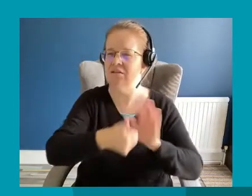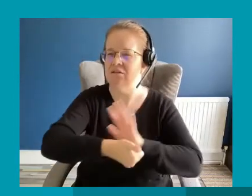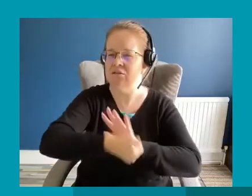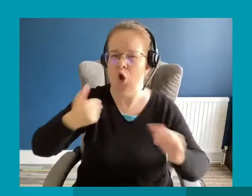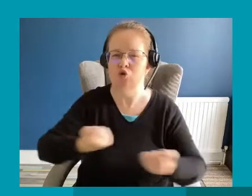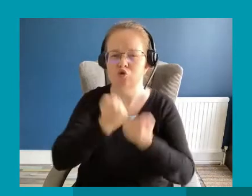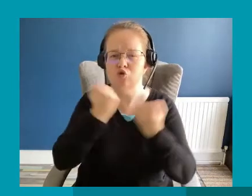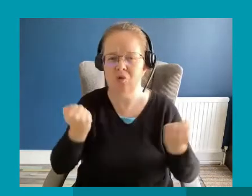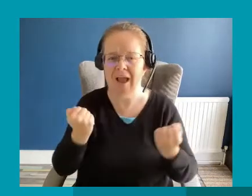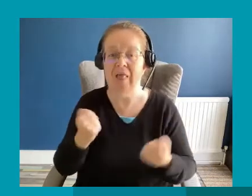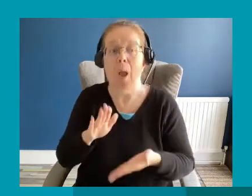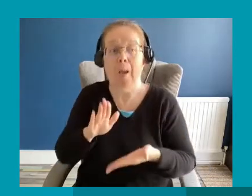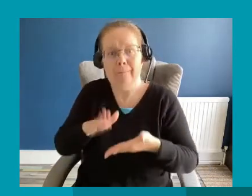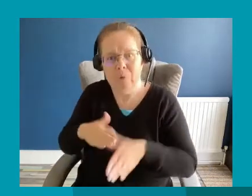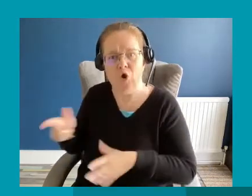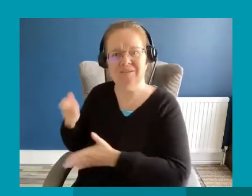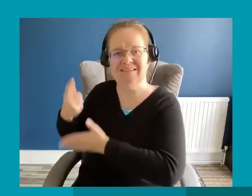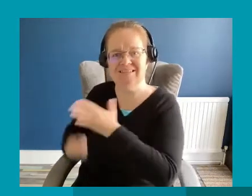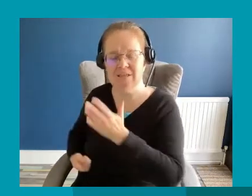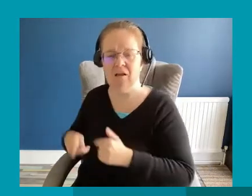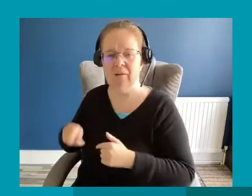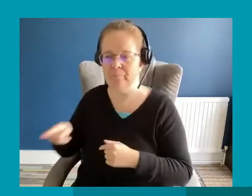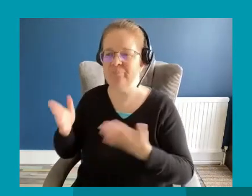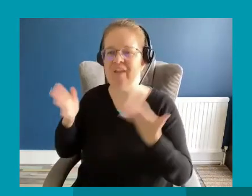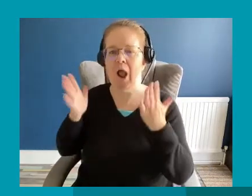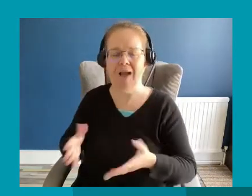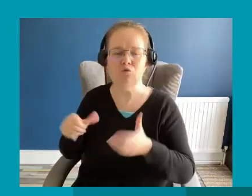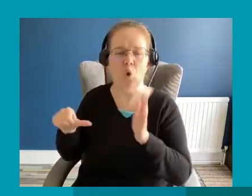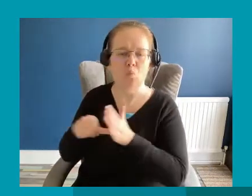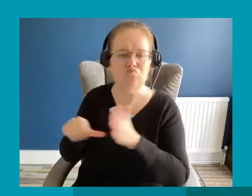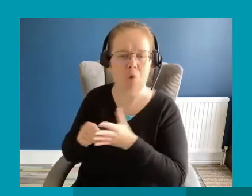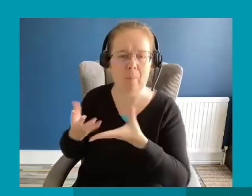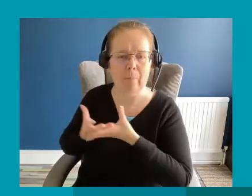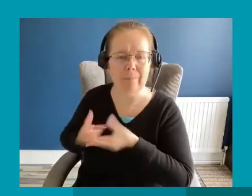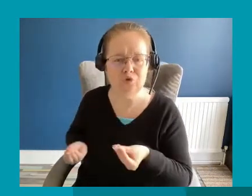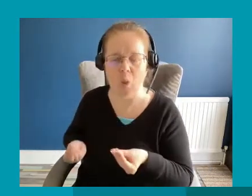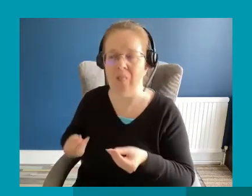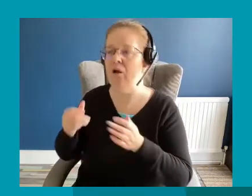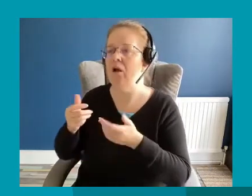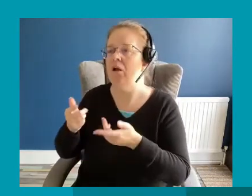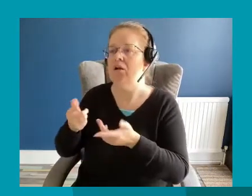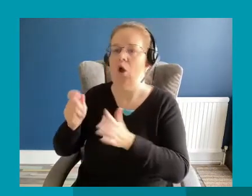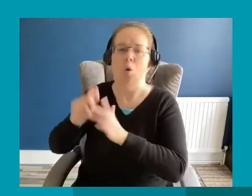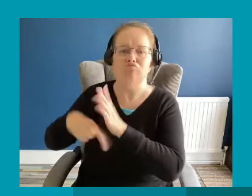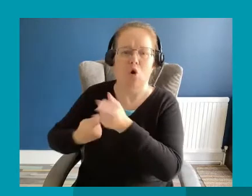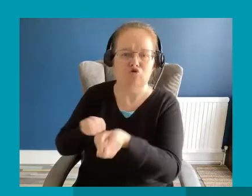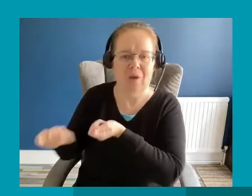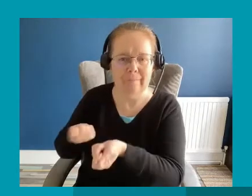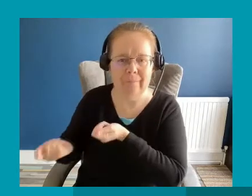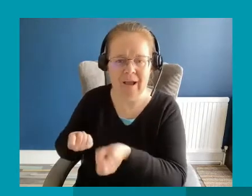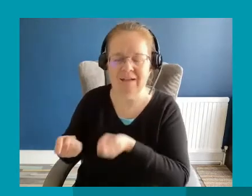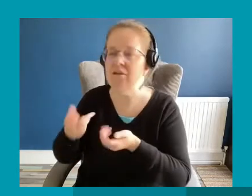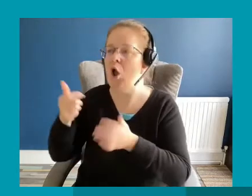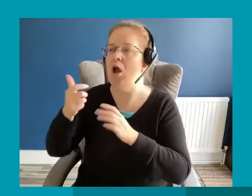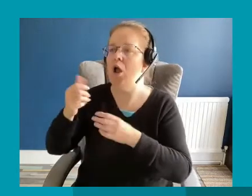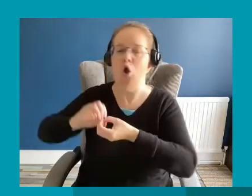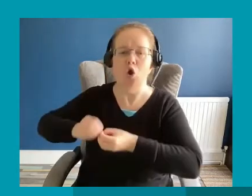but actually because of your disability. Your ability to problem solve, project manage, your ability to use your creativity skills.